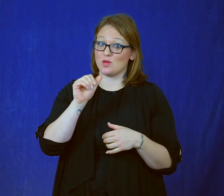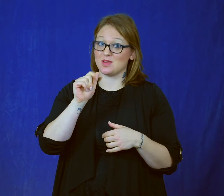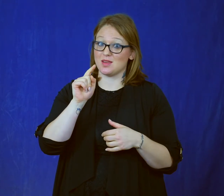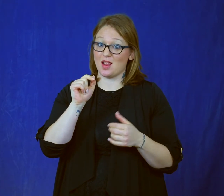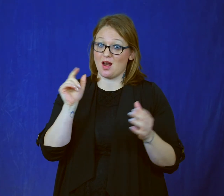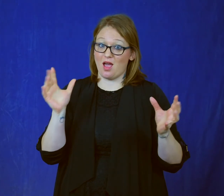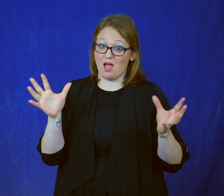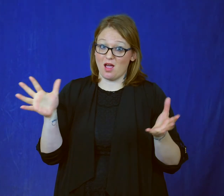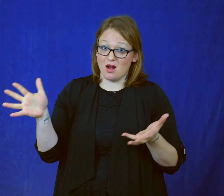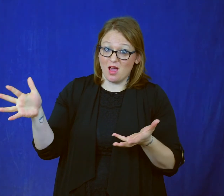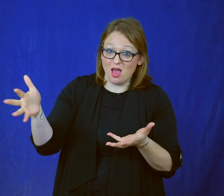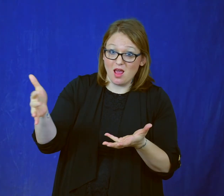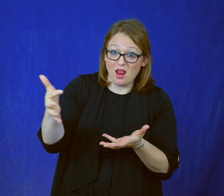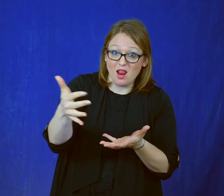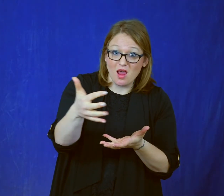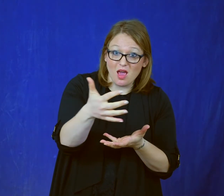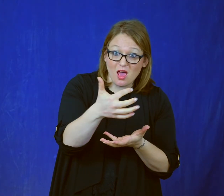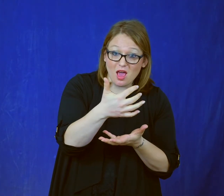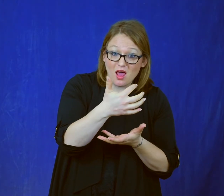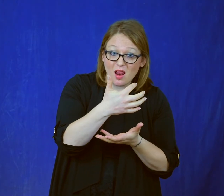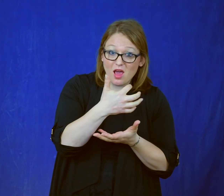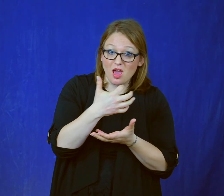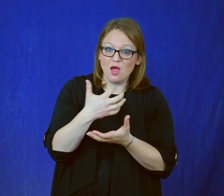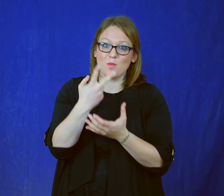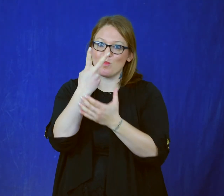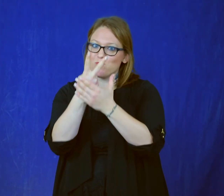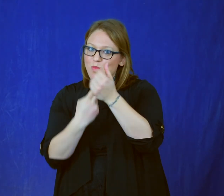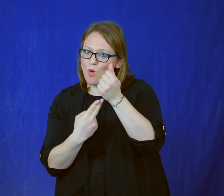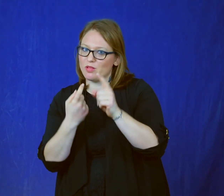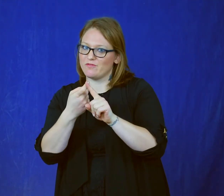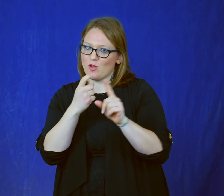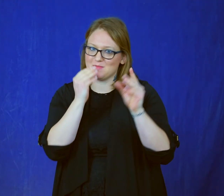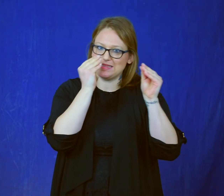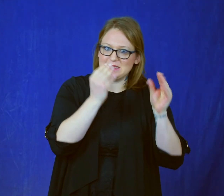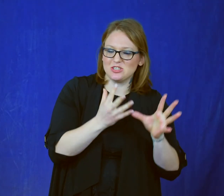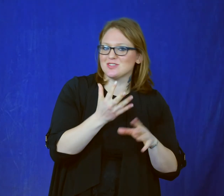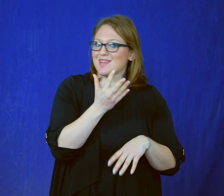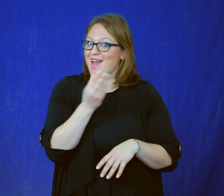The data will be jointly collected and reported by teachers and Deaf Mentors.